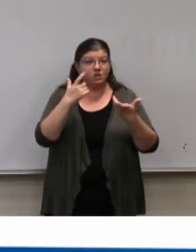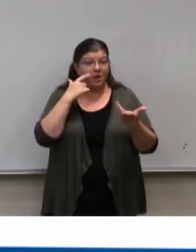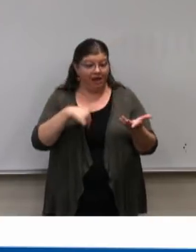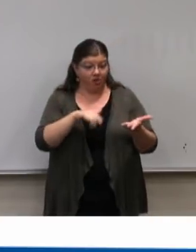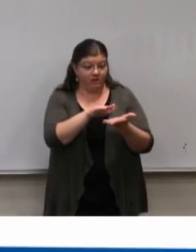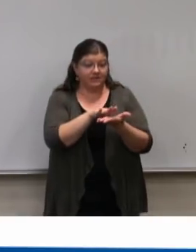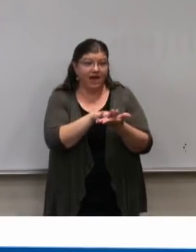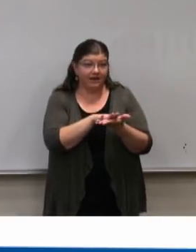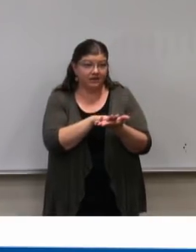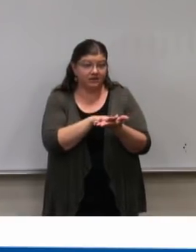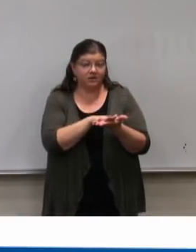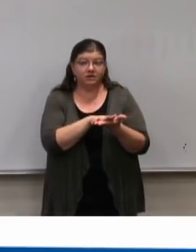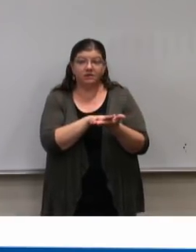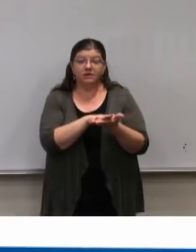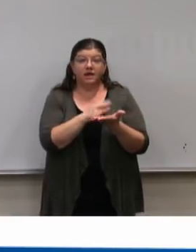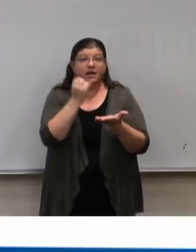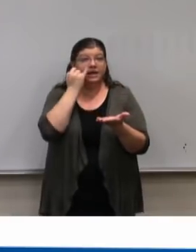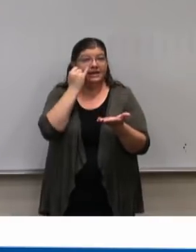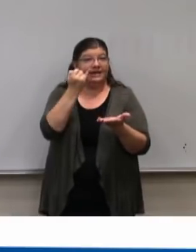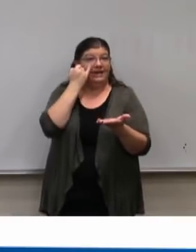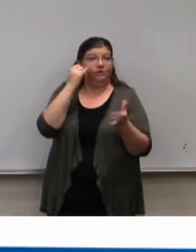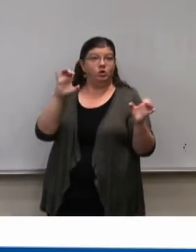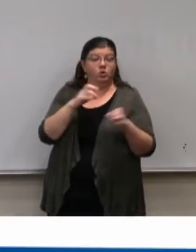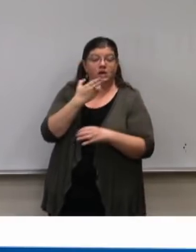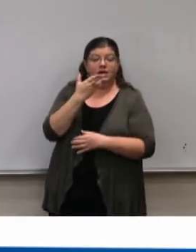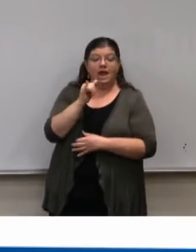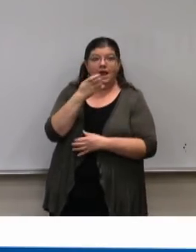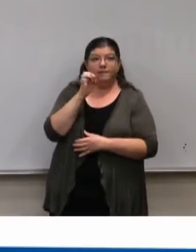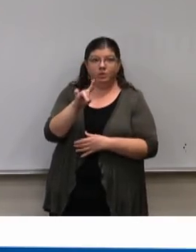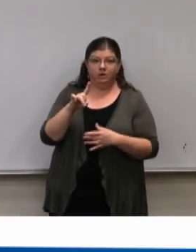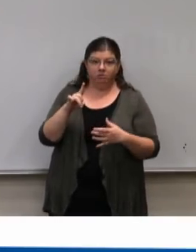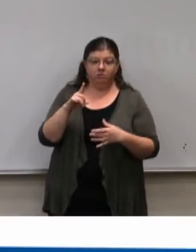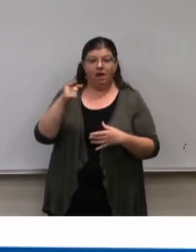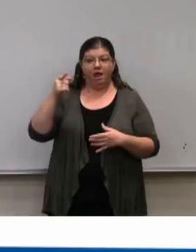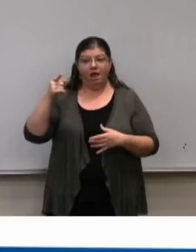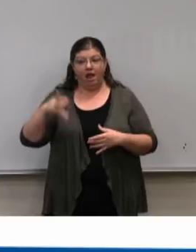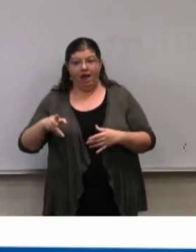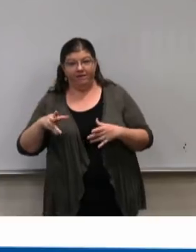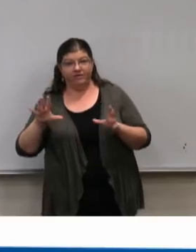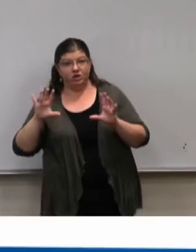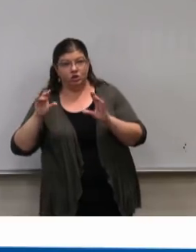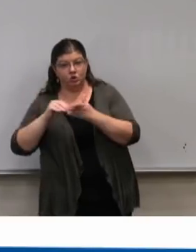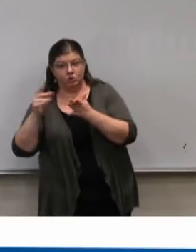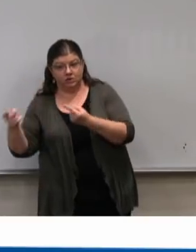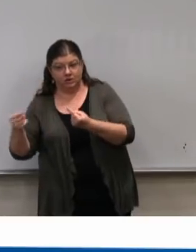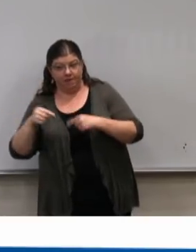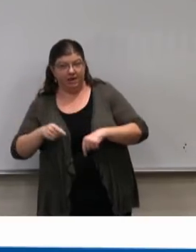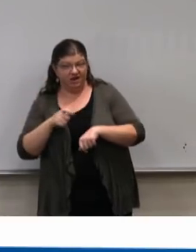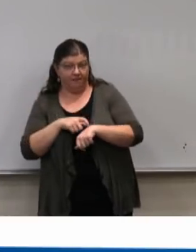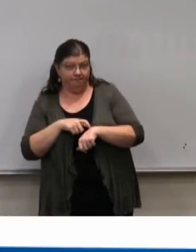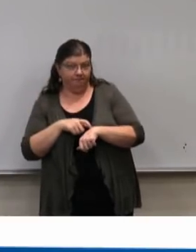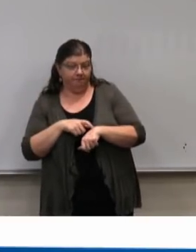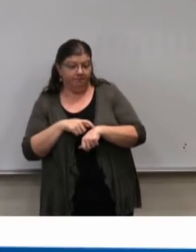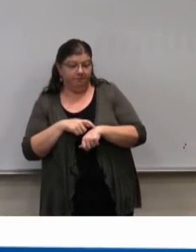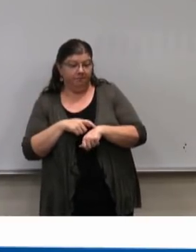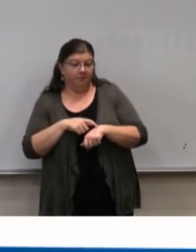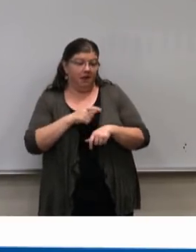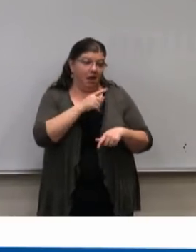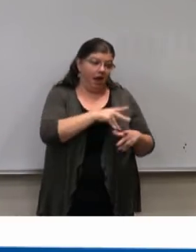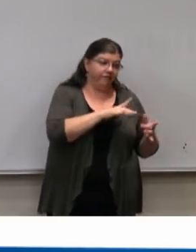This is, this idea is, if we're doing hybrid classroom for maybe even only half the students meet, so they only have half the students at any given time,